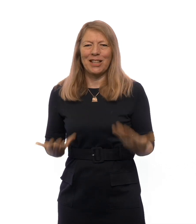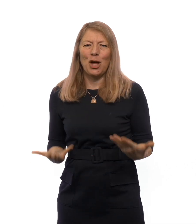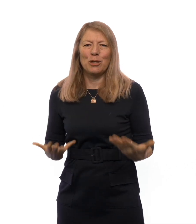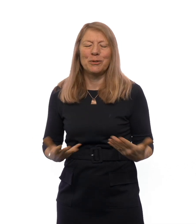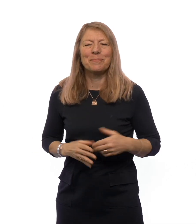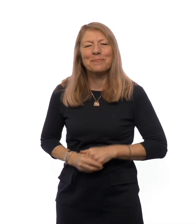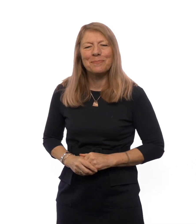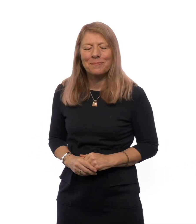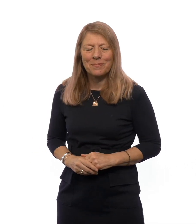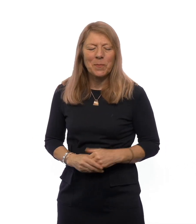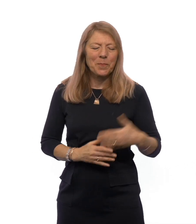Key points.